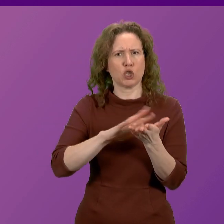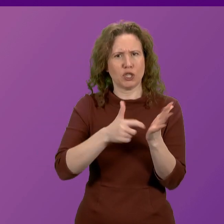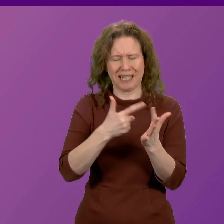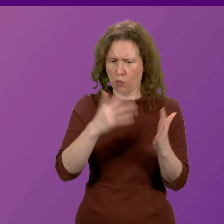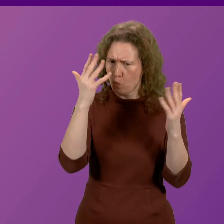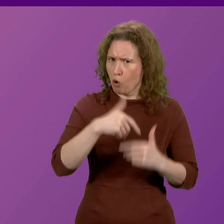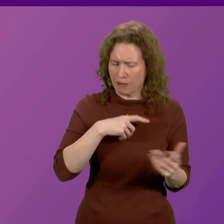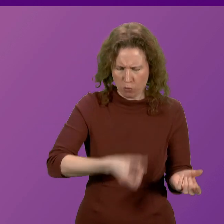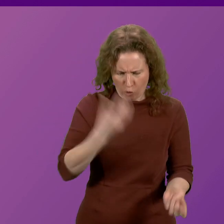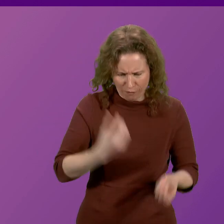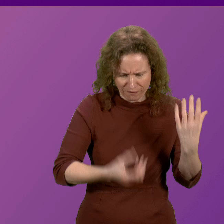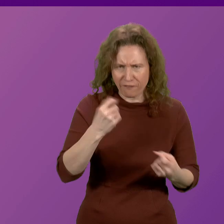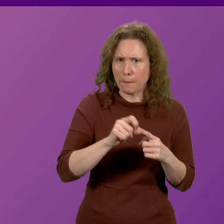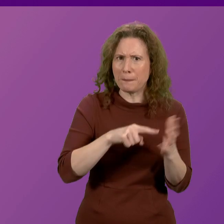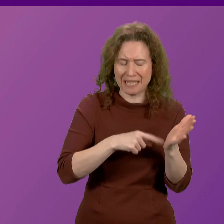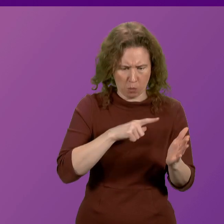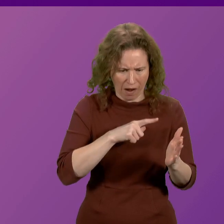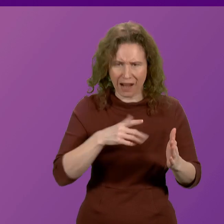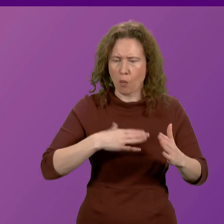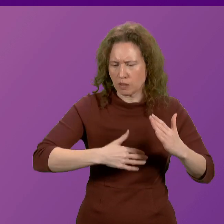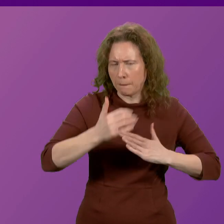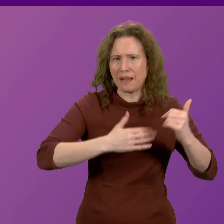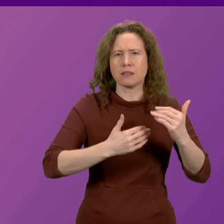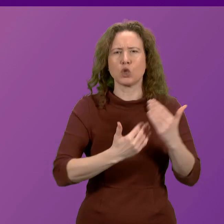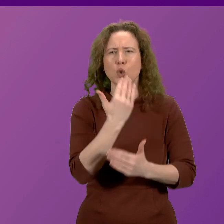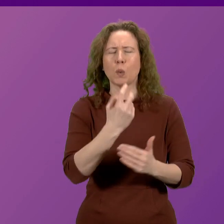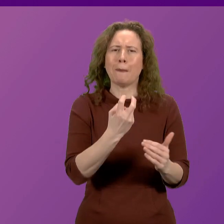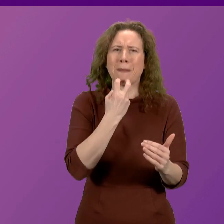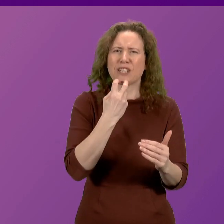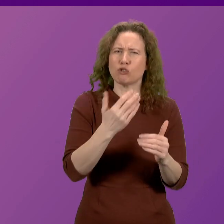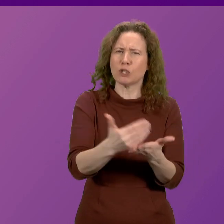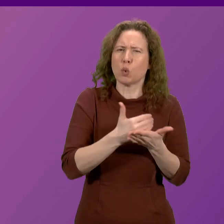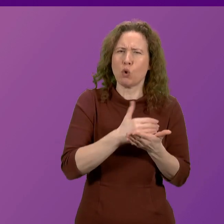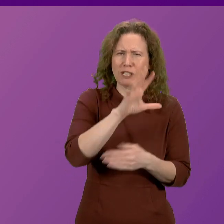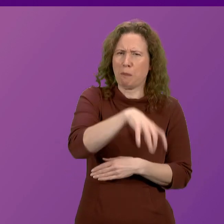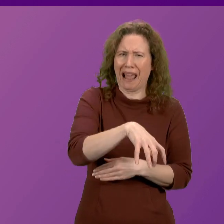peat to make way for the construction of a battery storage facility. They are concerned about lorries